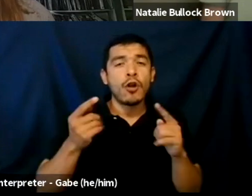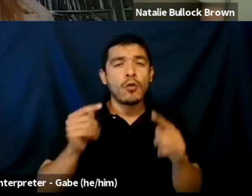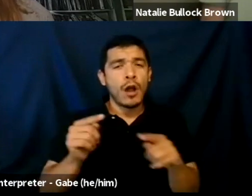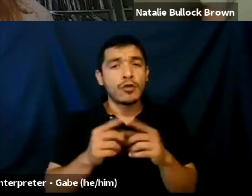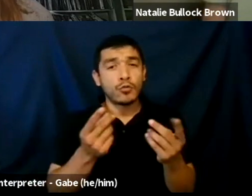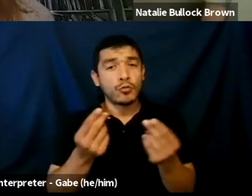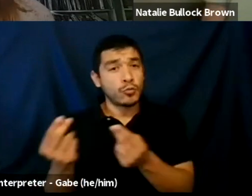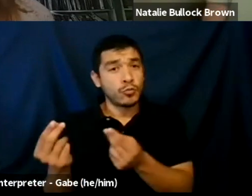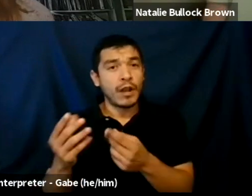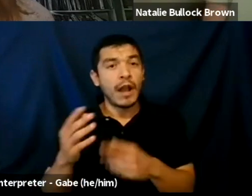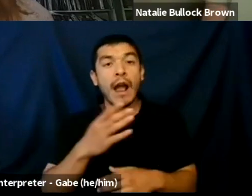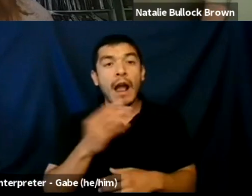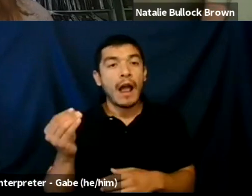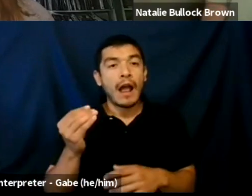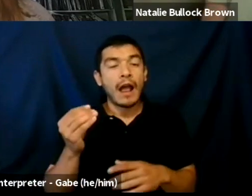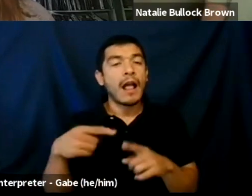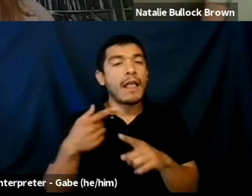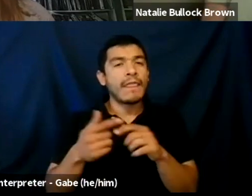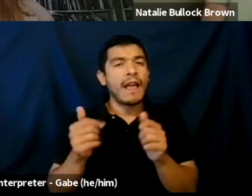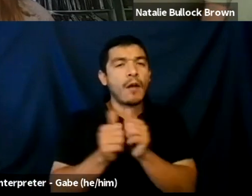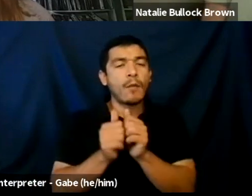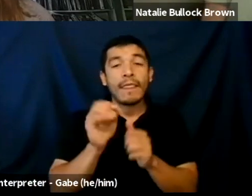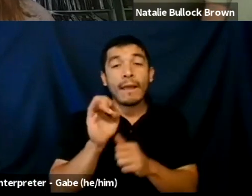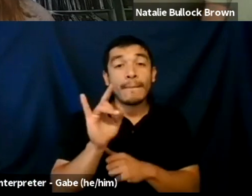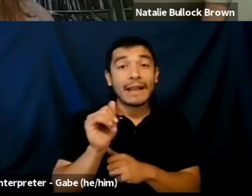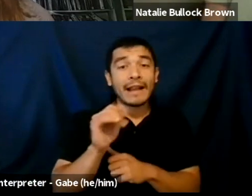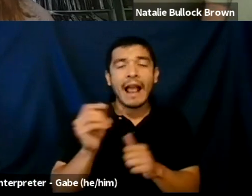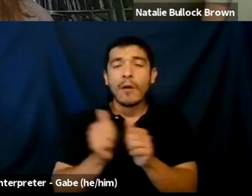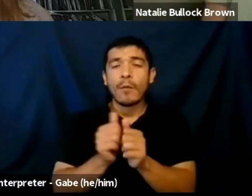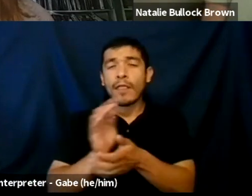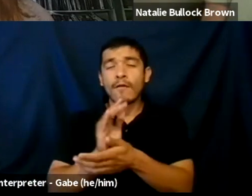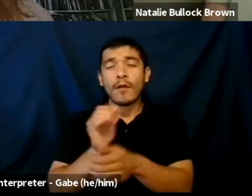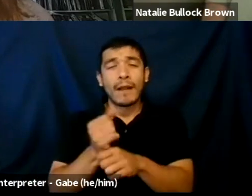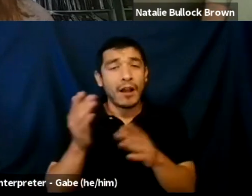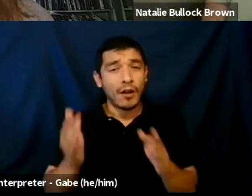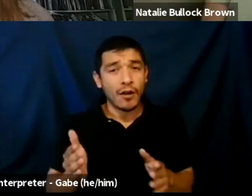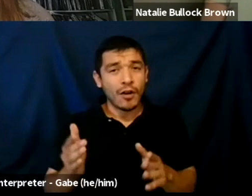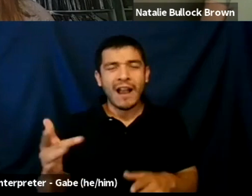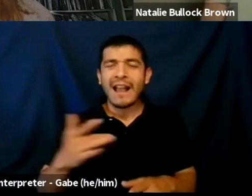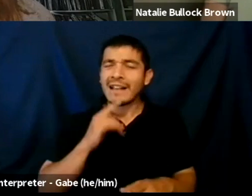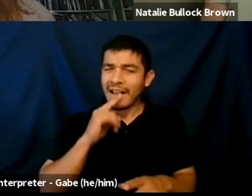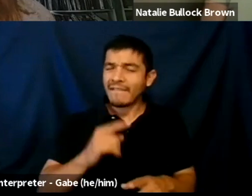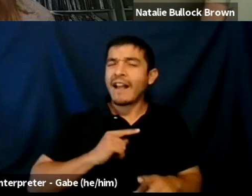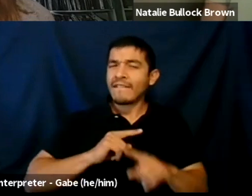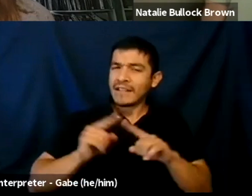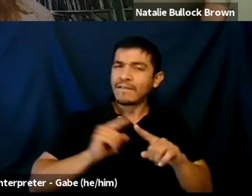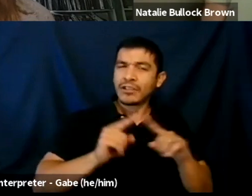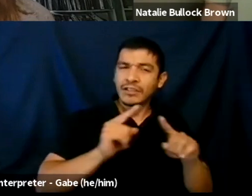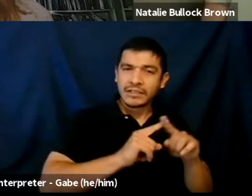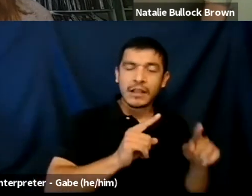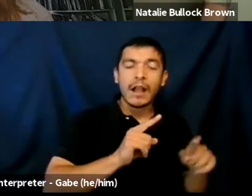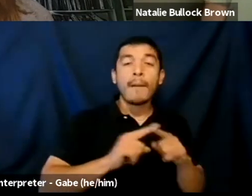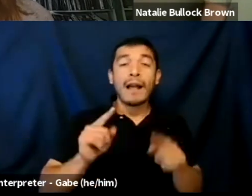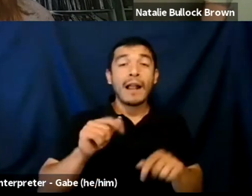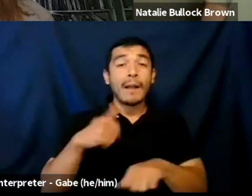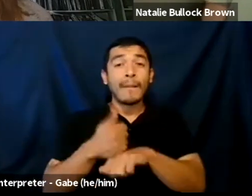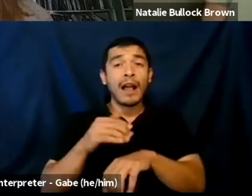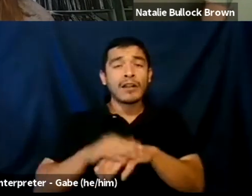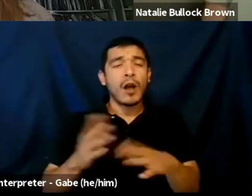and then with the media and with filmmakers, there definitely are differences, but I think based on what we just heard from Natalie,